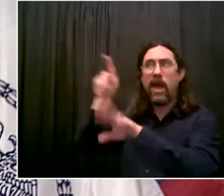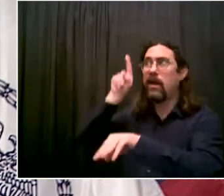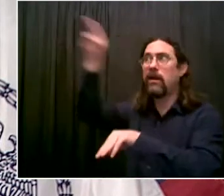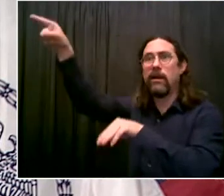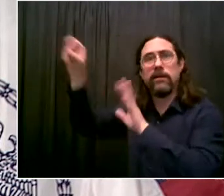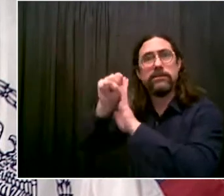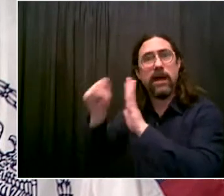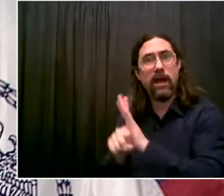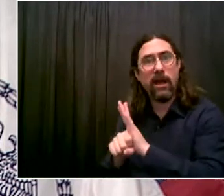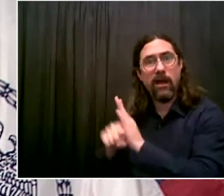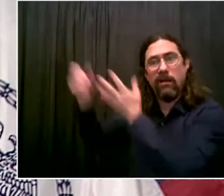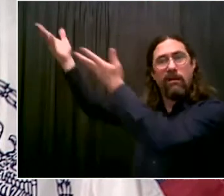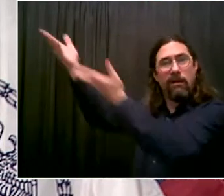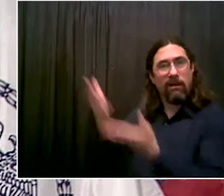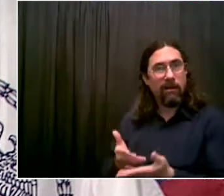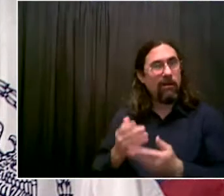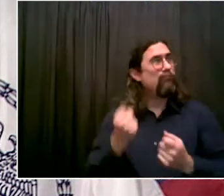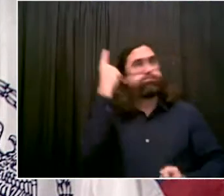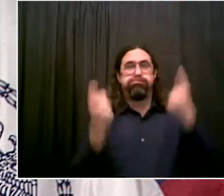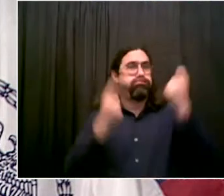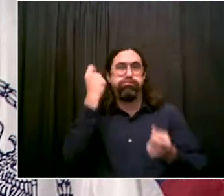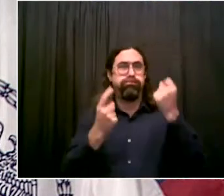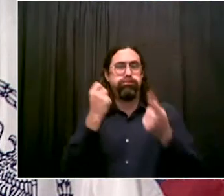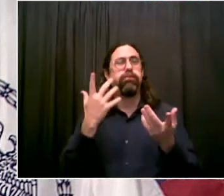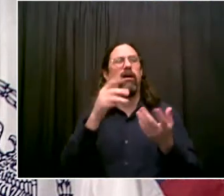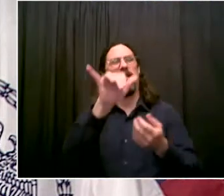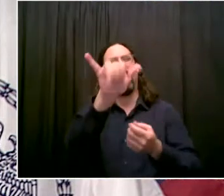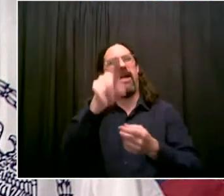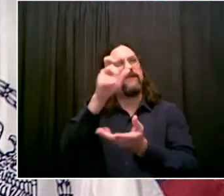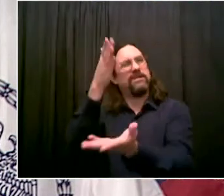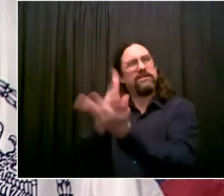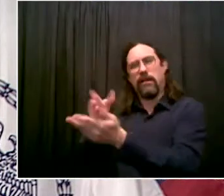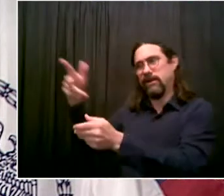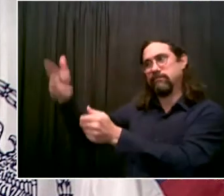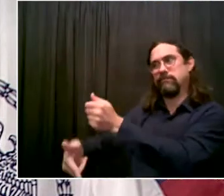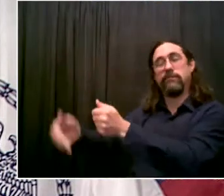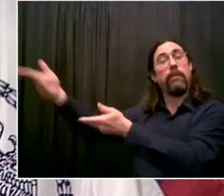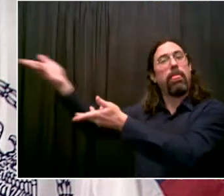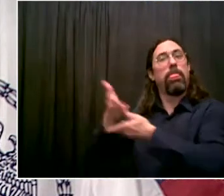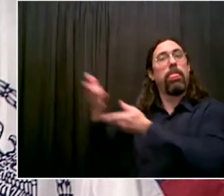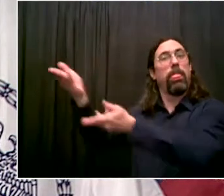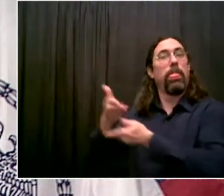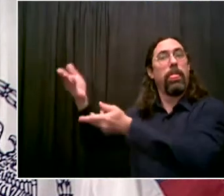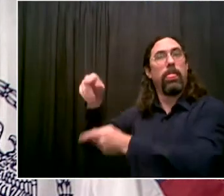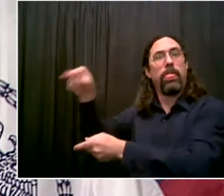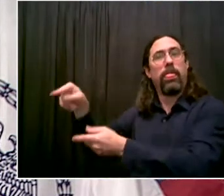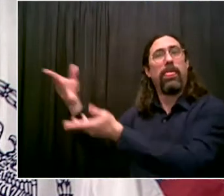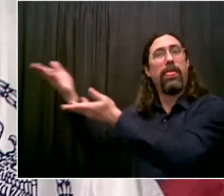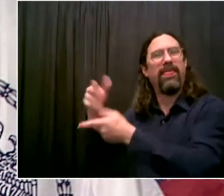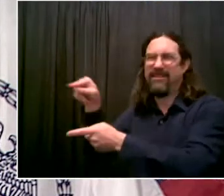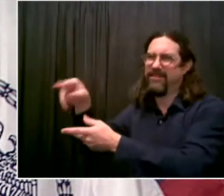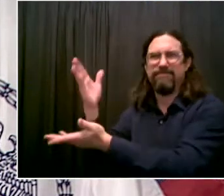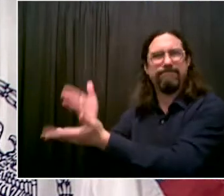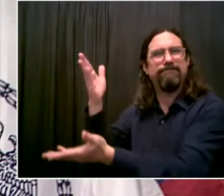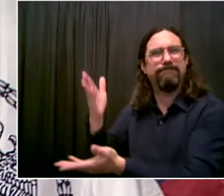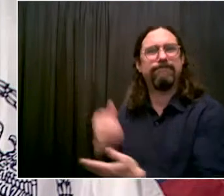JUNE AND THE WINNER OF THAT IS USUALLY THE LIKELY MAYOR,